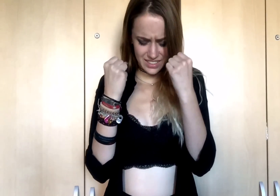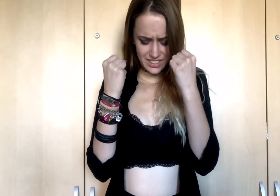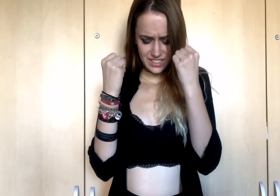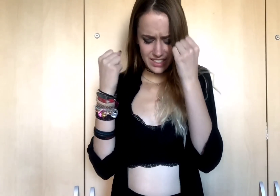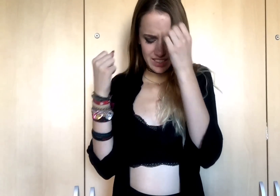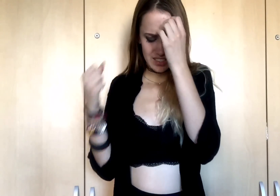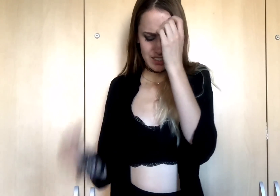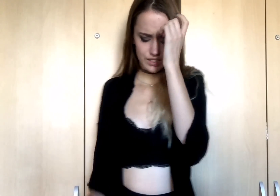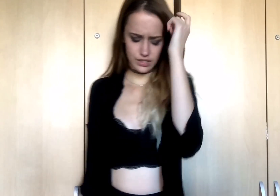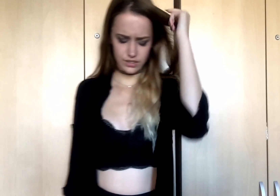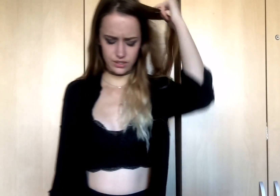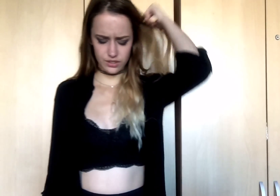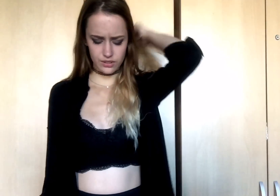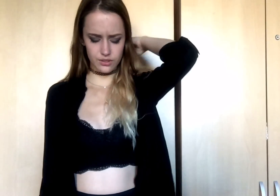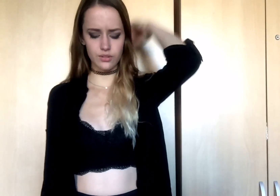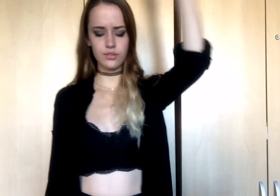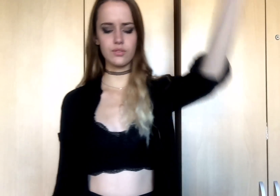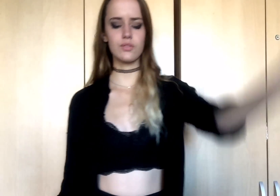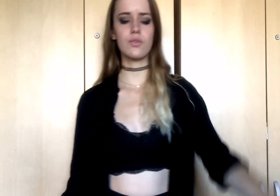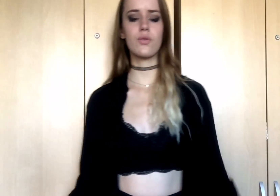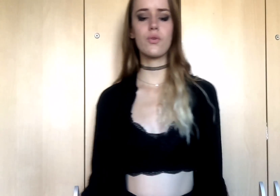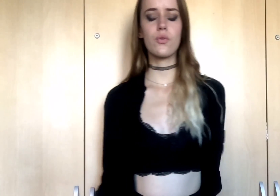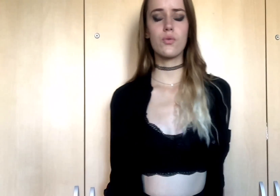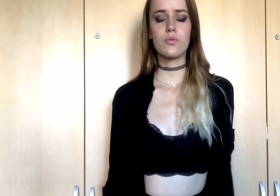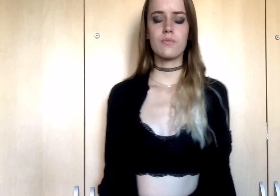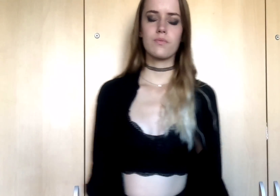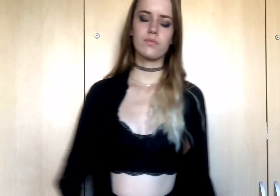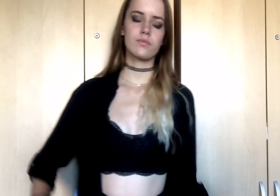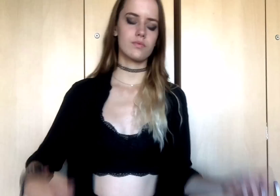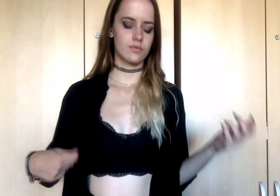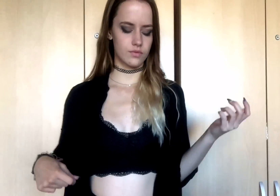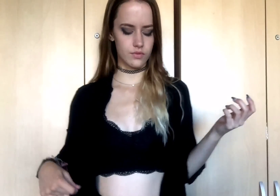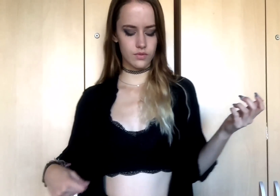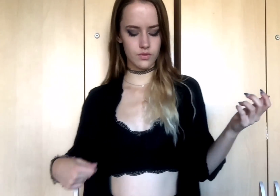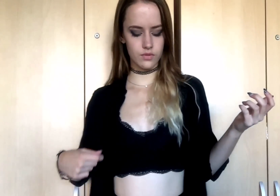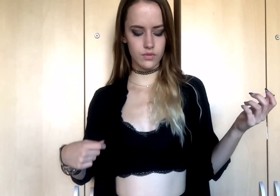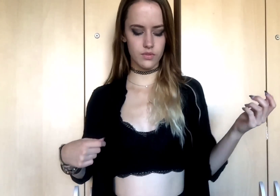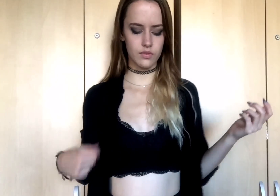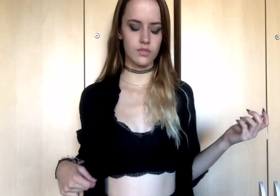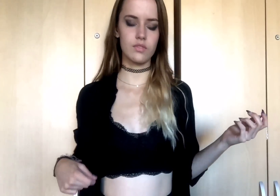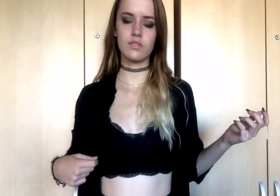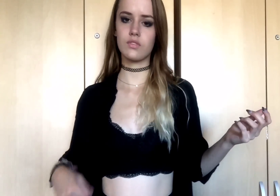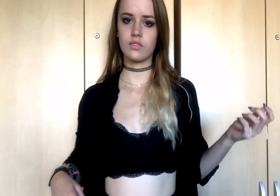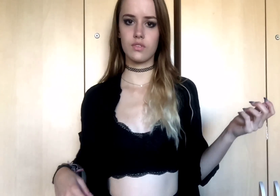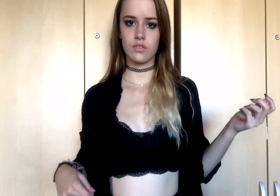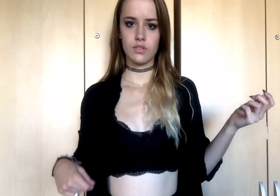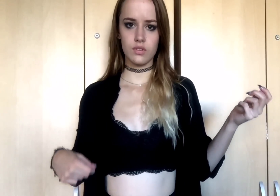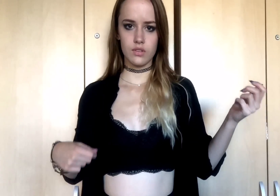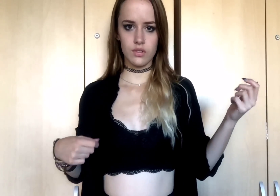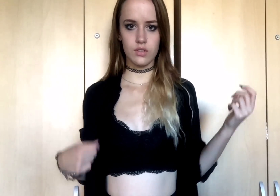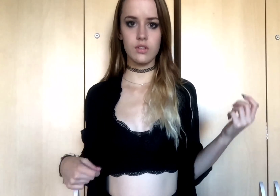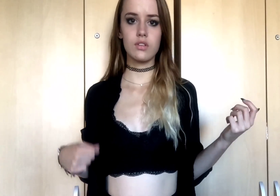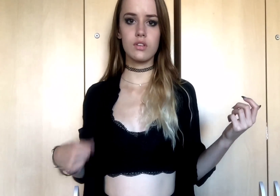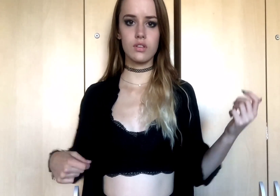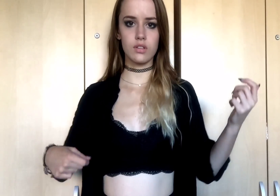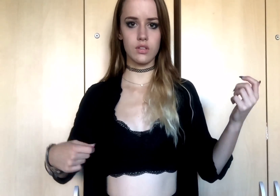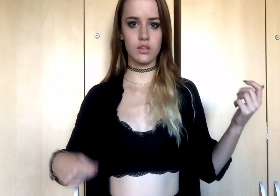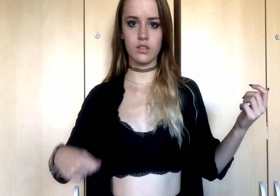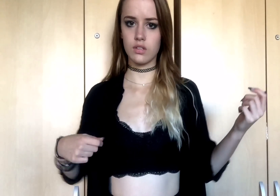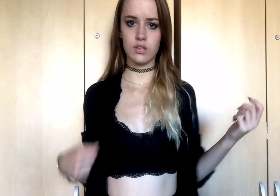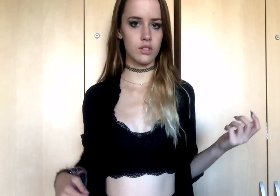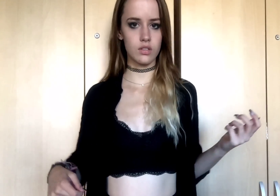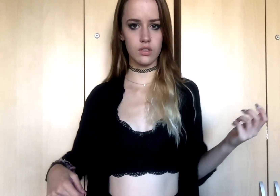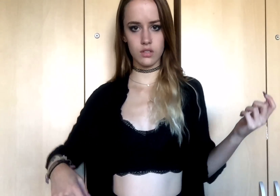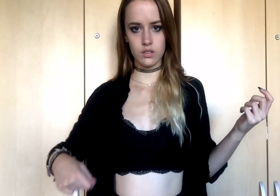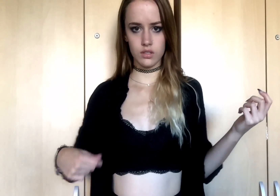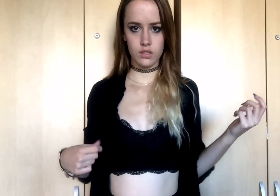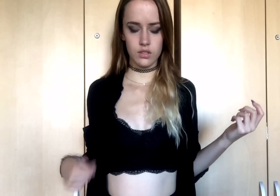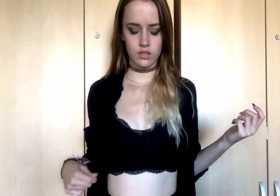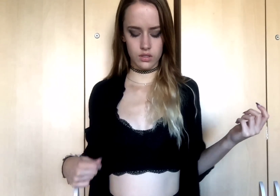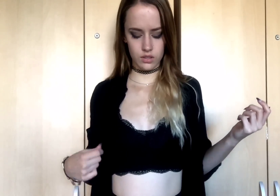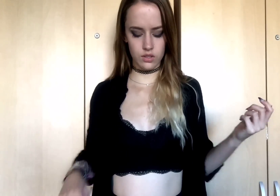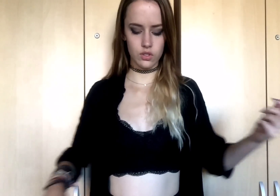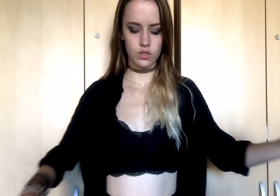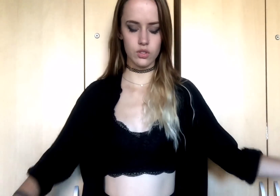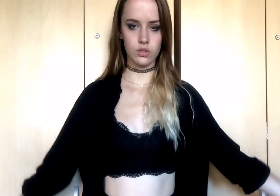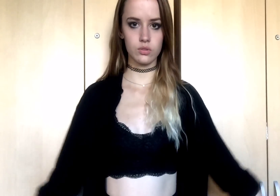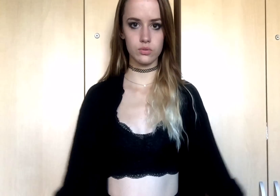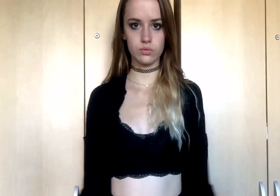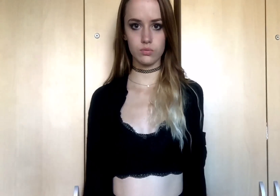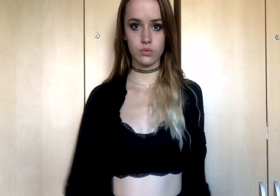*music*